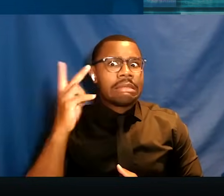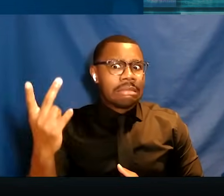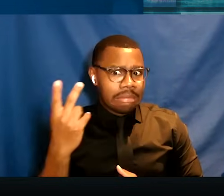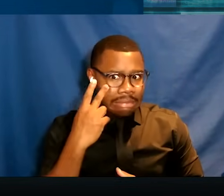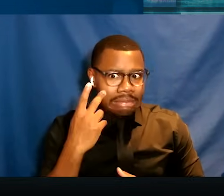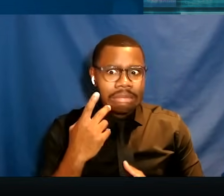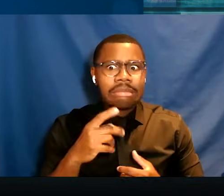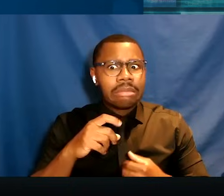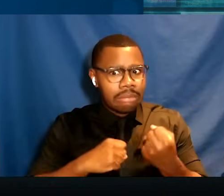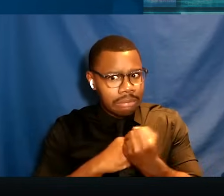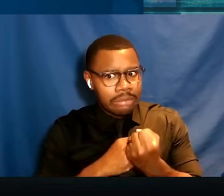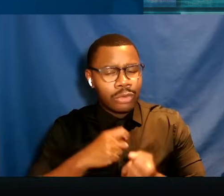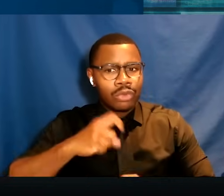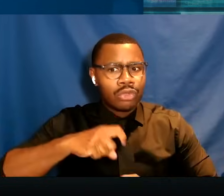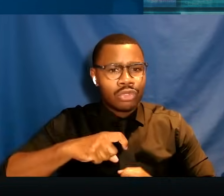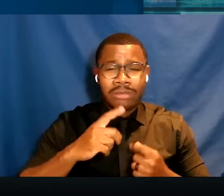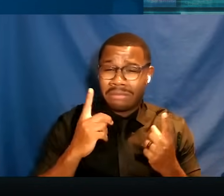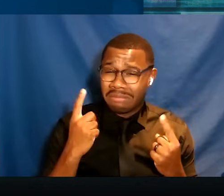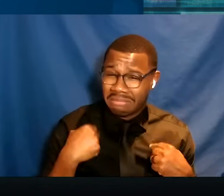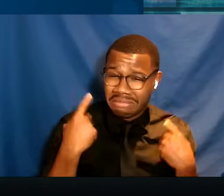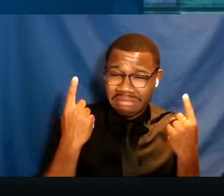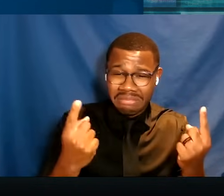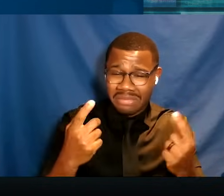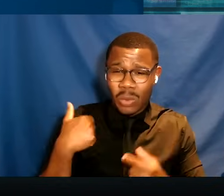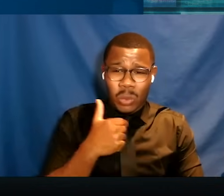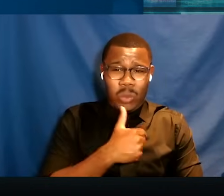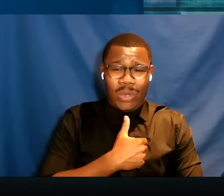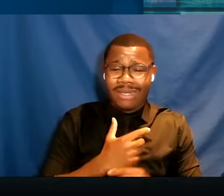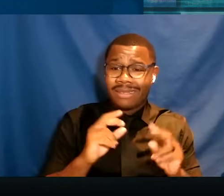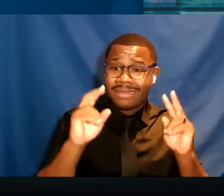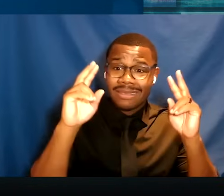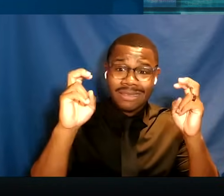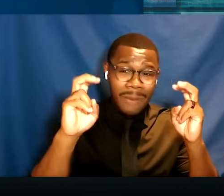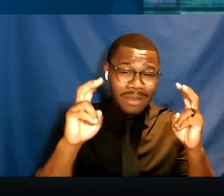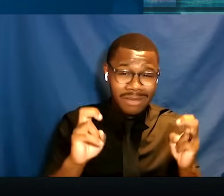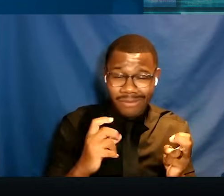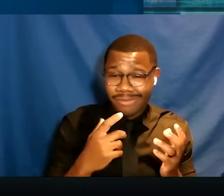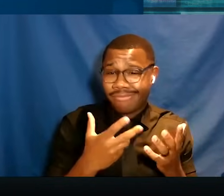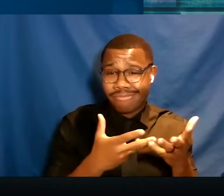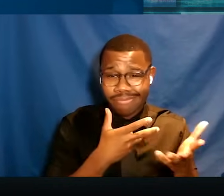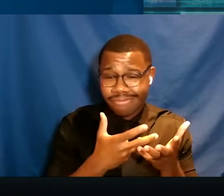You know, we've been over already a number of topics where massive improvements have been made